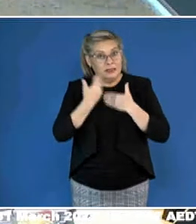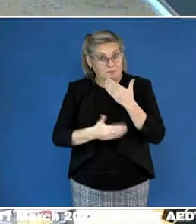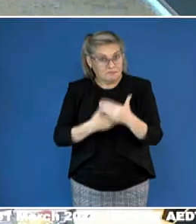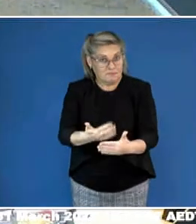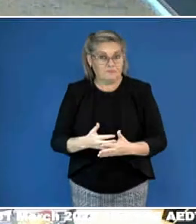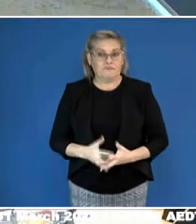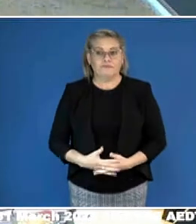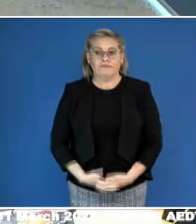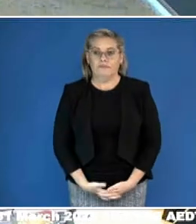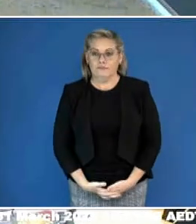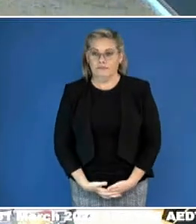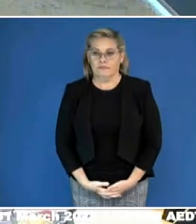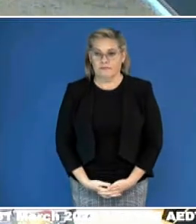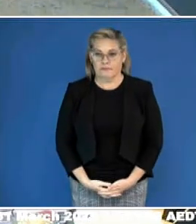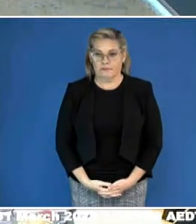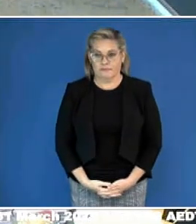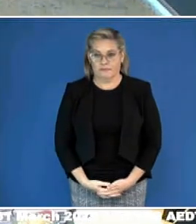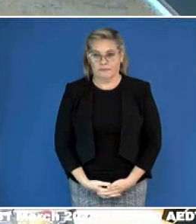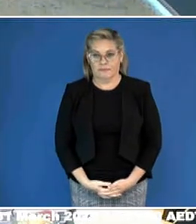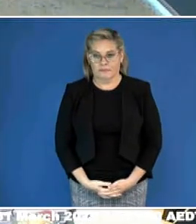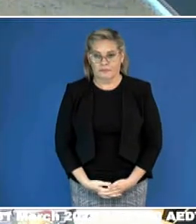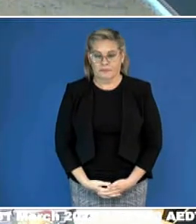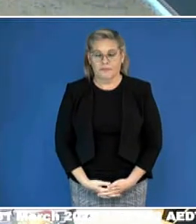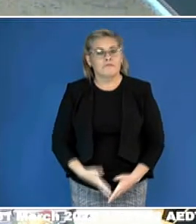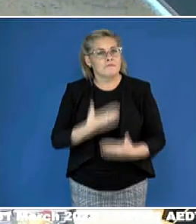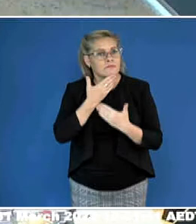Thank you, and I would like to thank the Disability Royal Commission for the